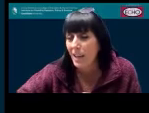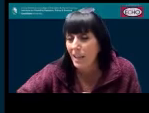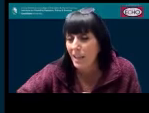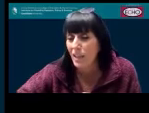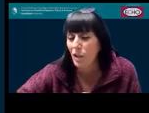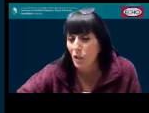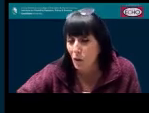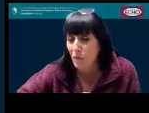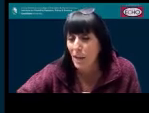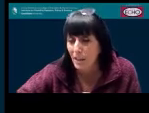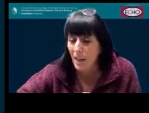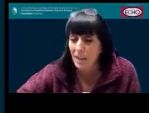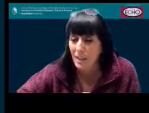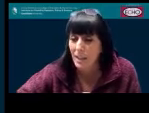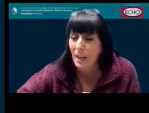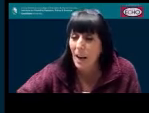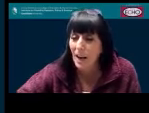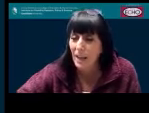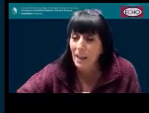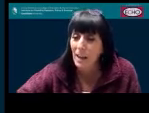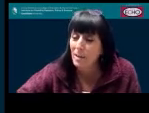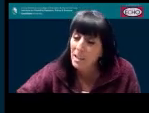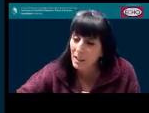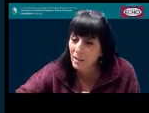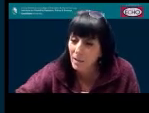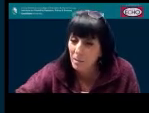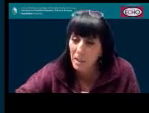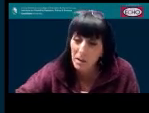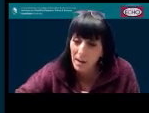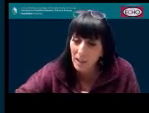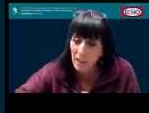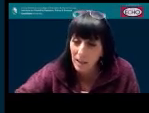is so fantastic. I always love when we don't have a case